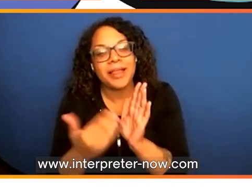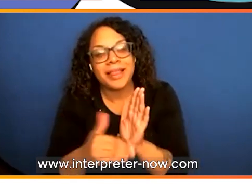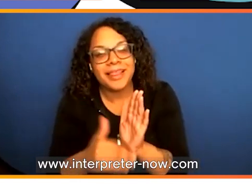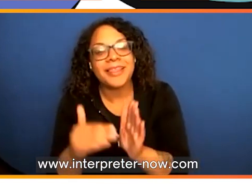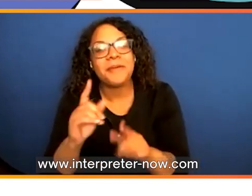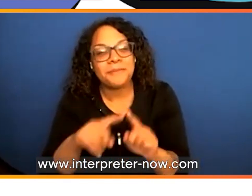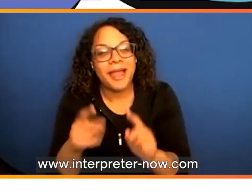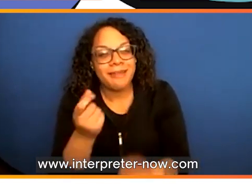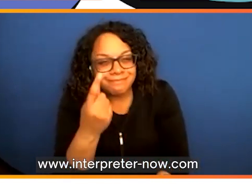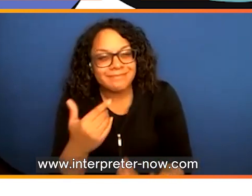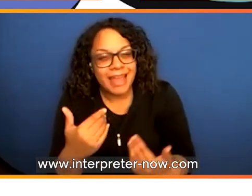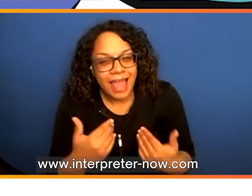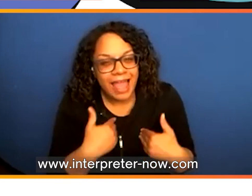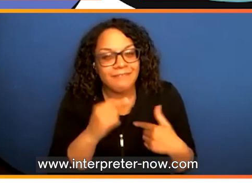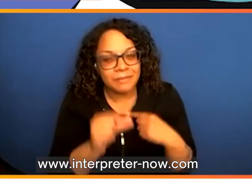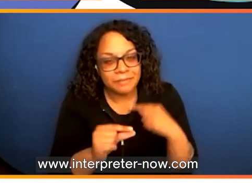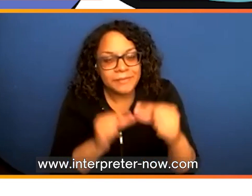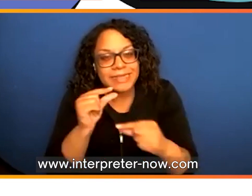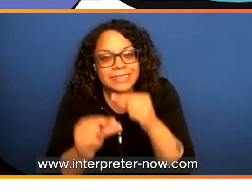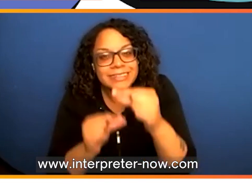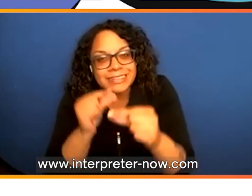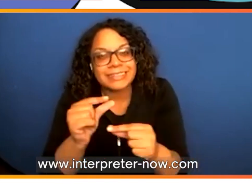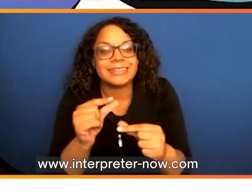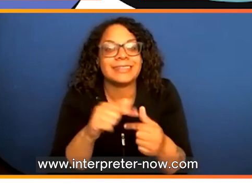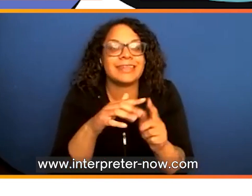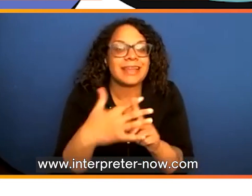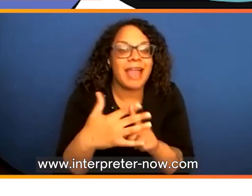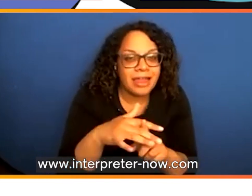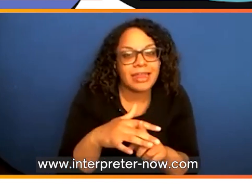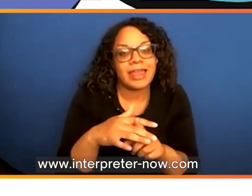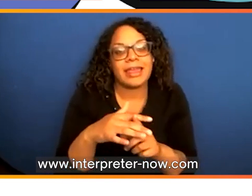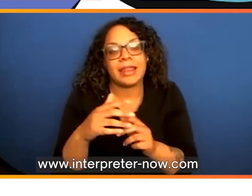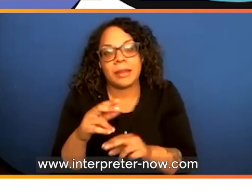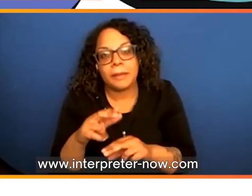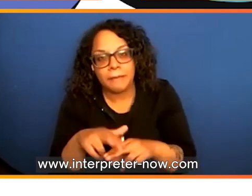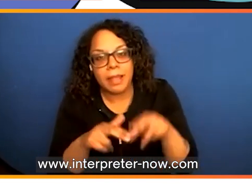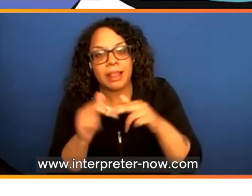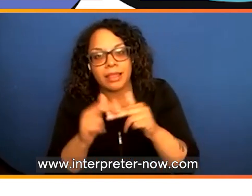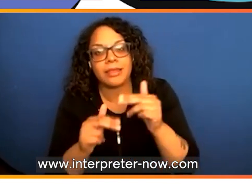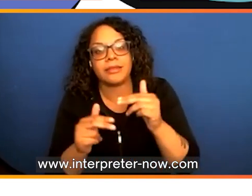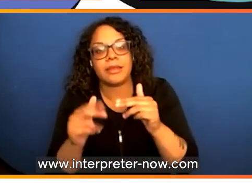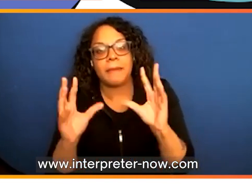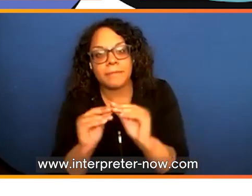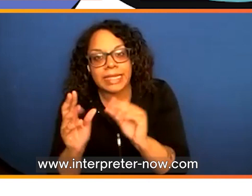play with the content, building some cadence of meetings, webinars for people to join and